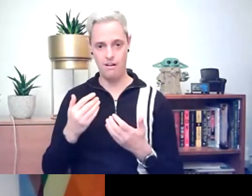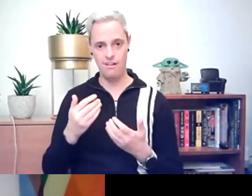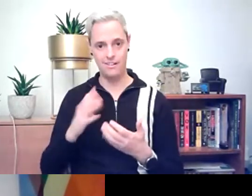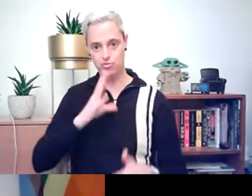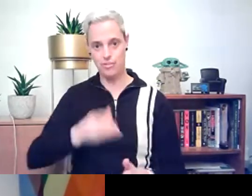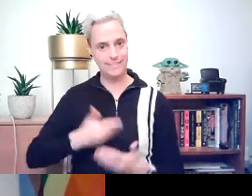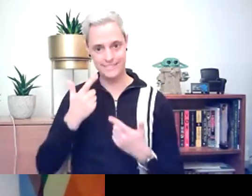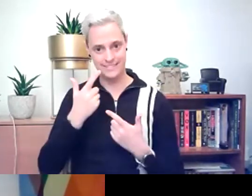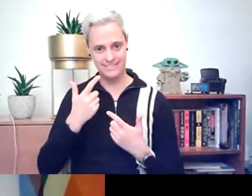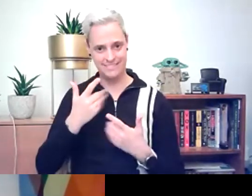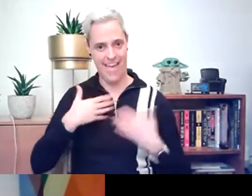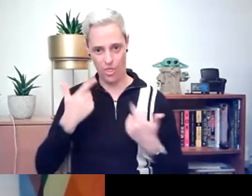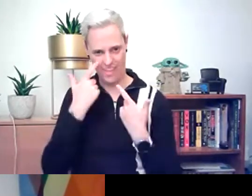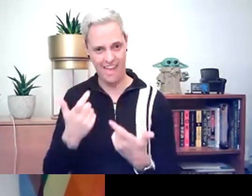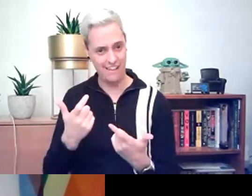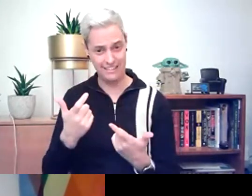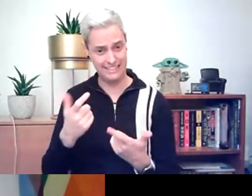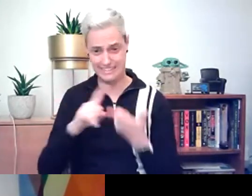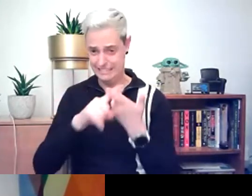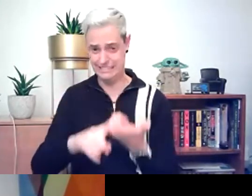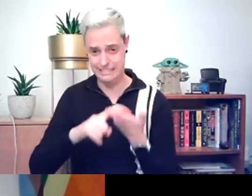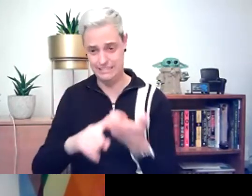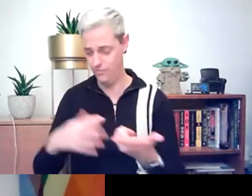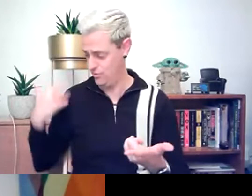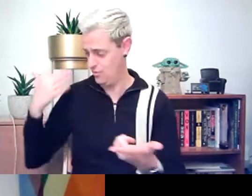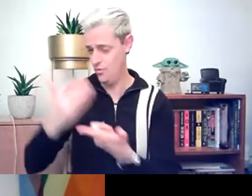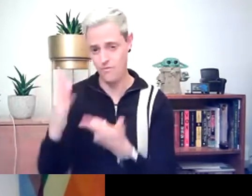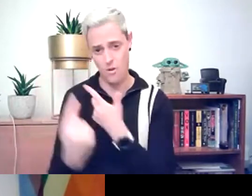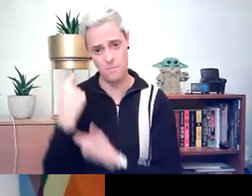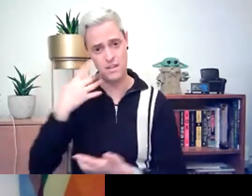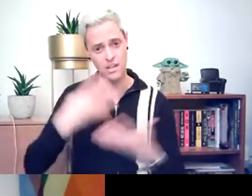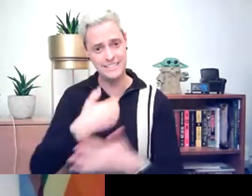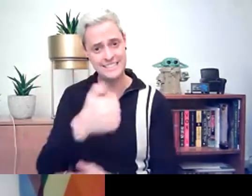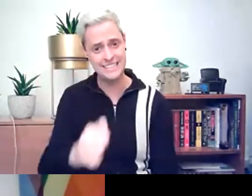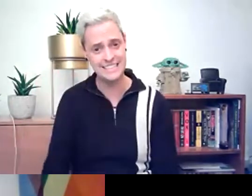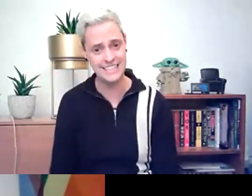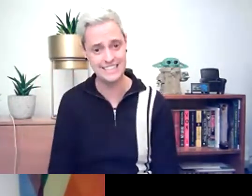been around since like the 60s, the kind of the waiting, the multiple appointments maybe